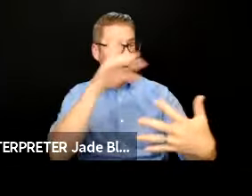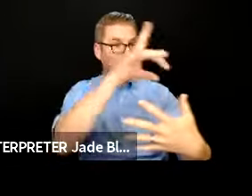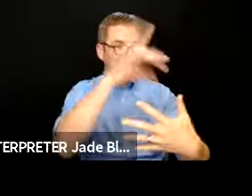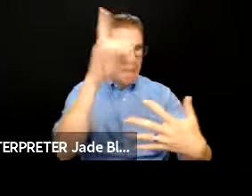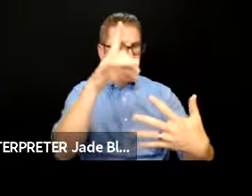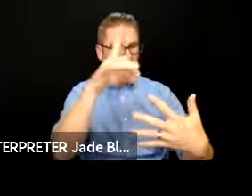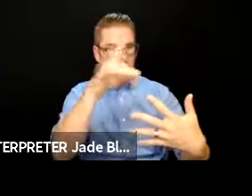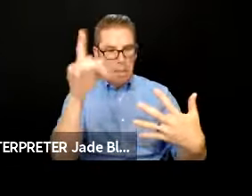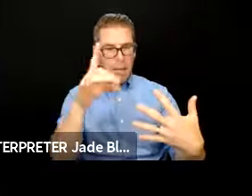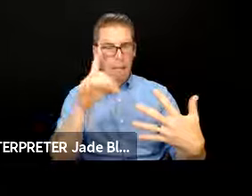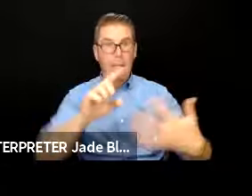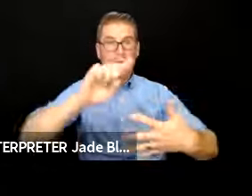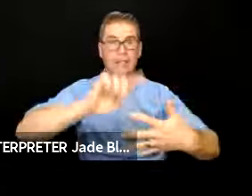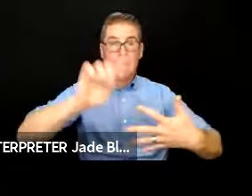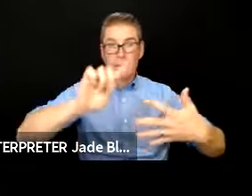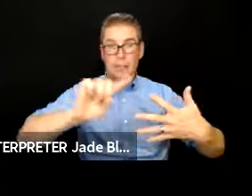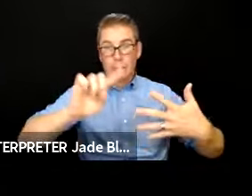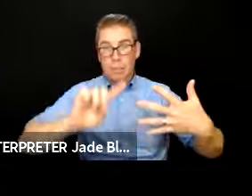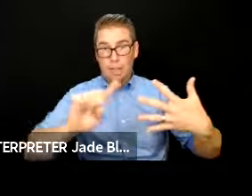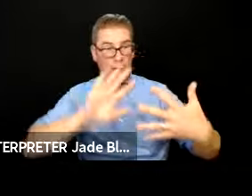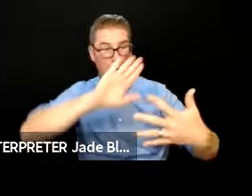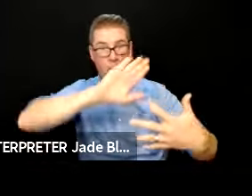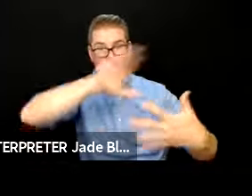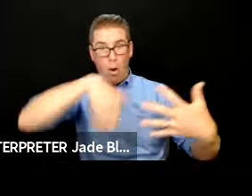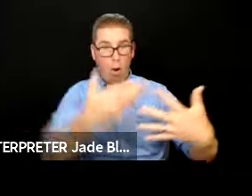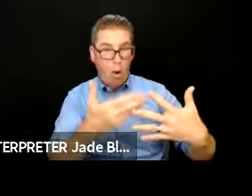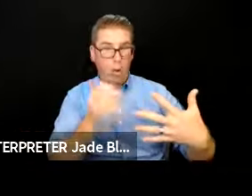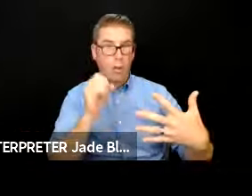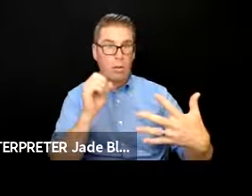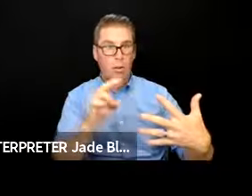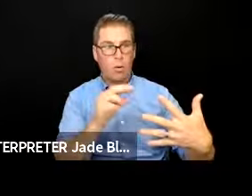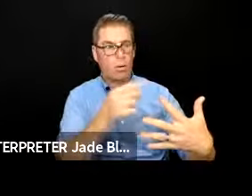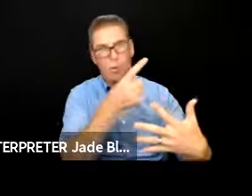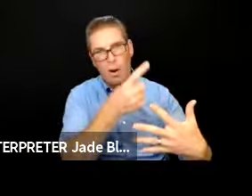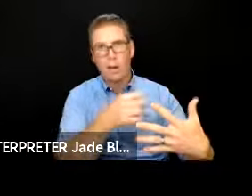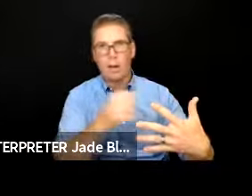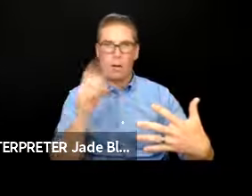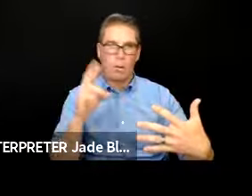Either single choice. So participants can only select one answer from a list of options or multiple choice